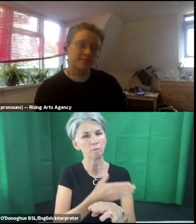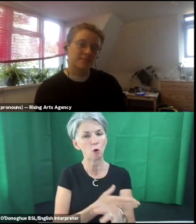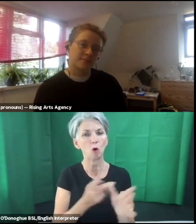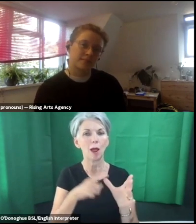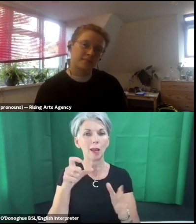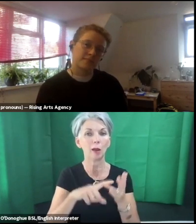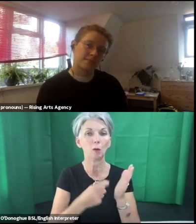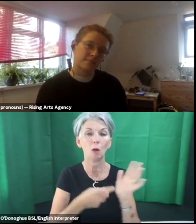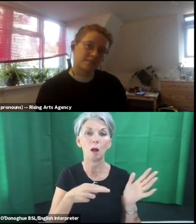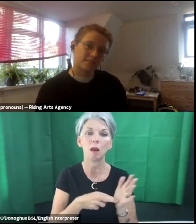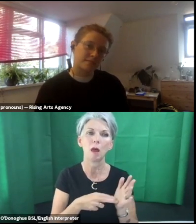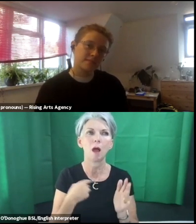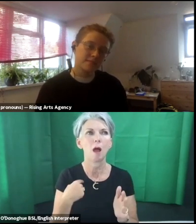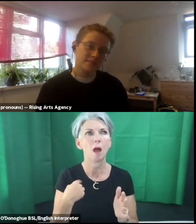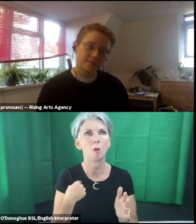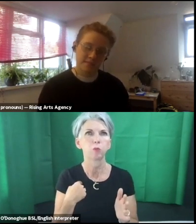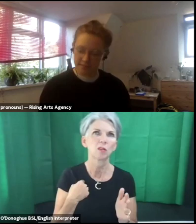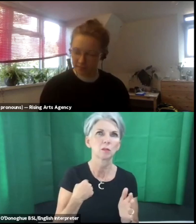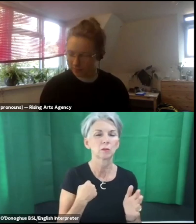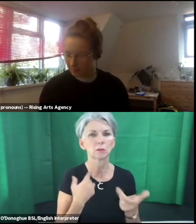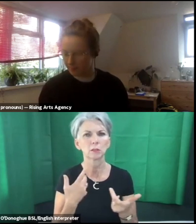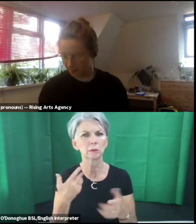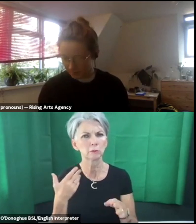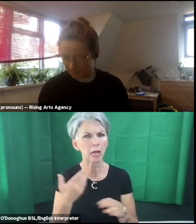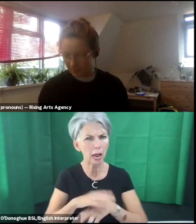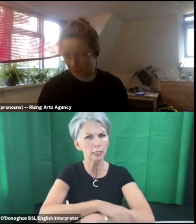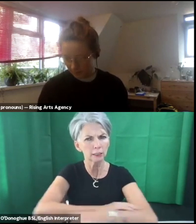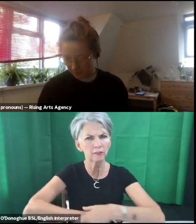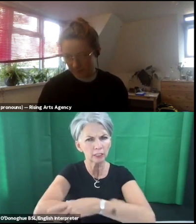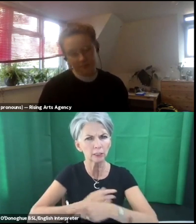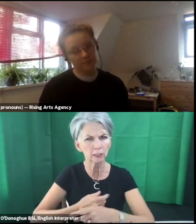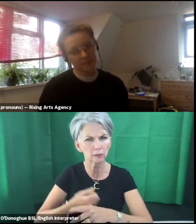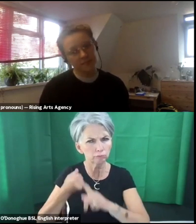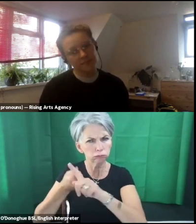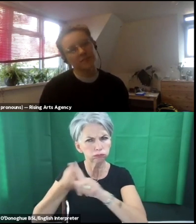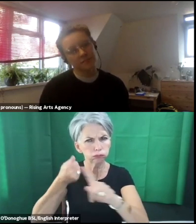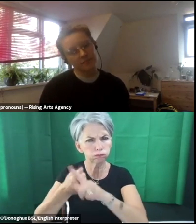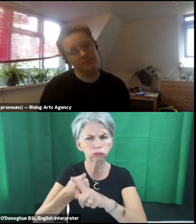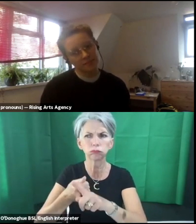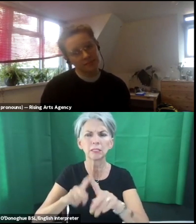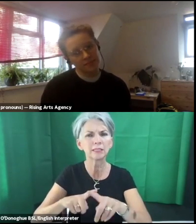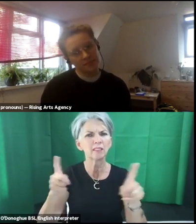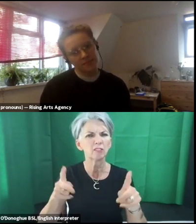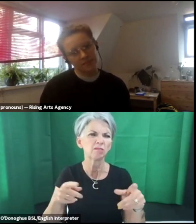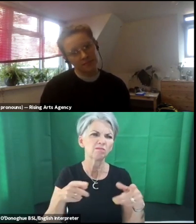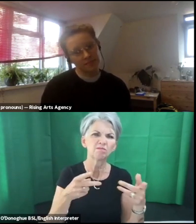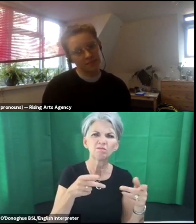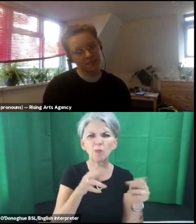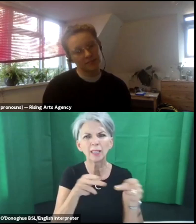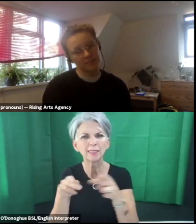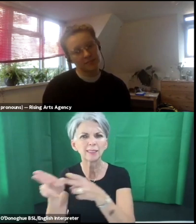I'd been an activist in various capacities, but I suppose my first